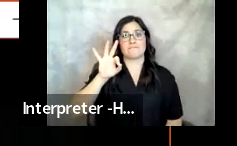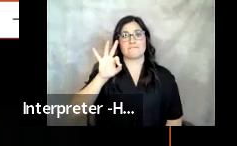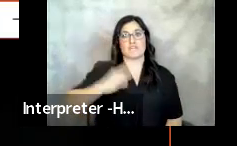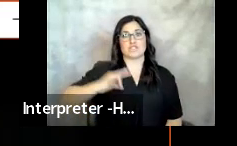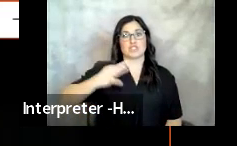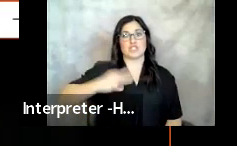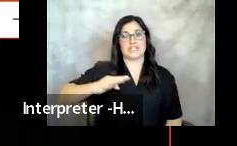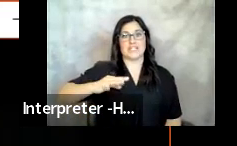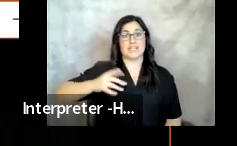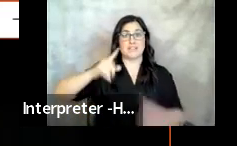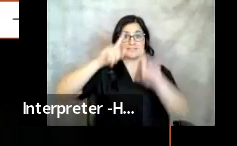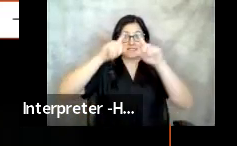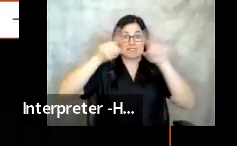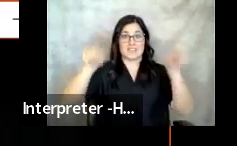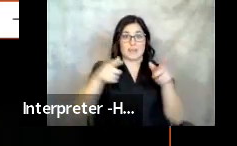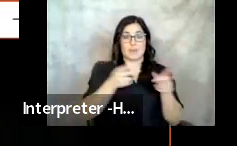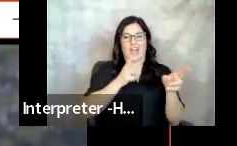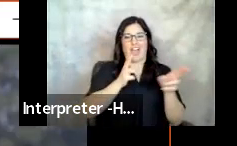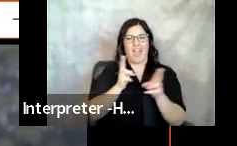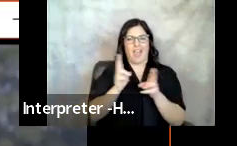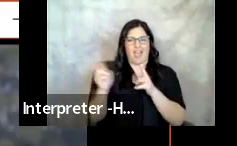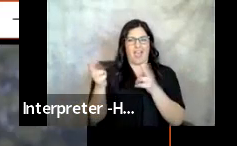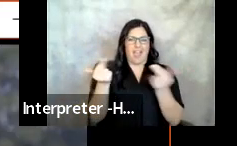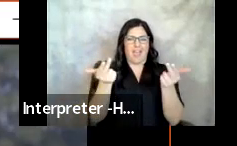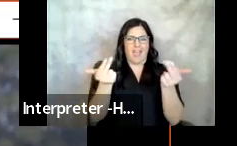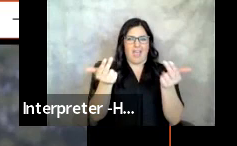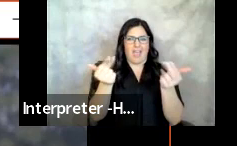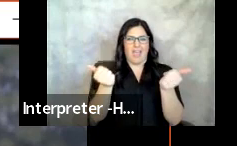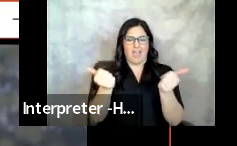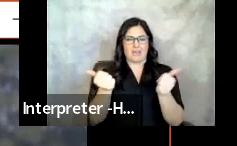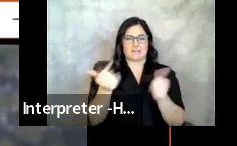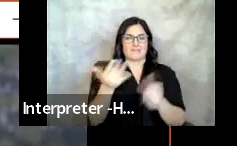It was a favorite target practice for white people.